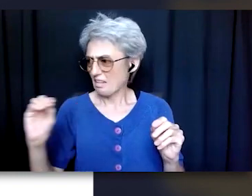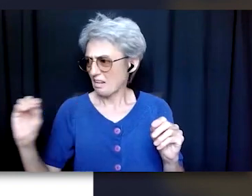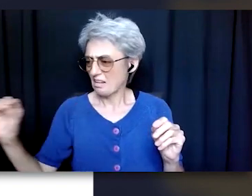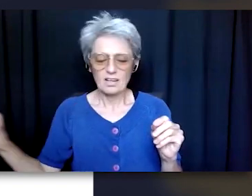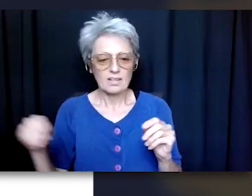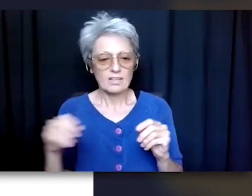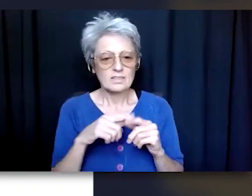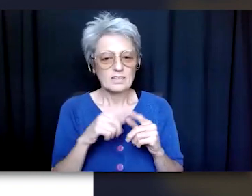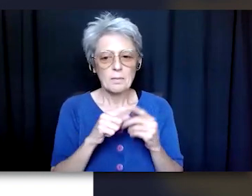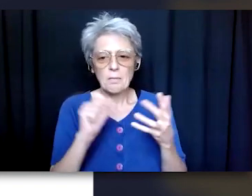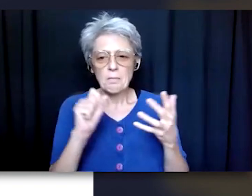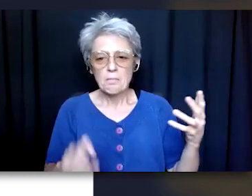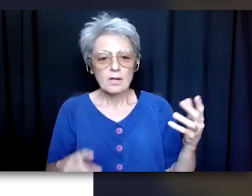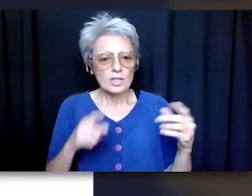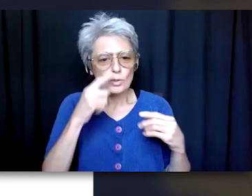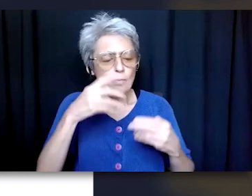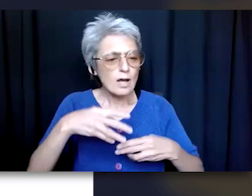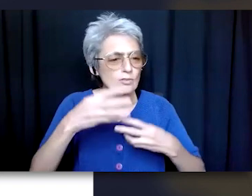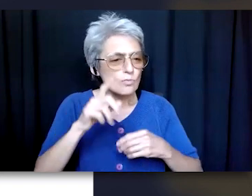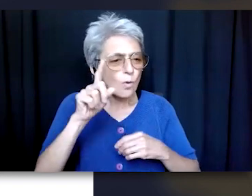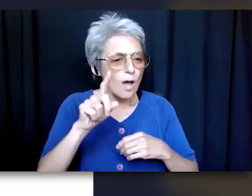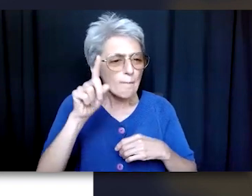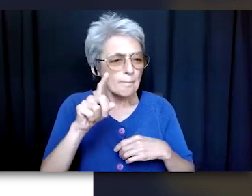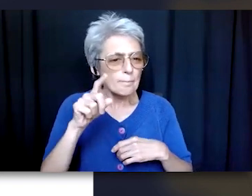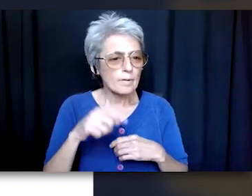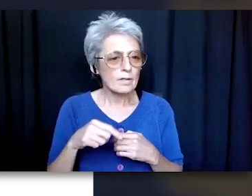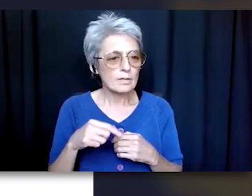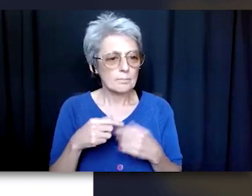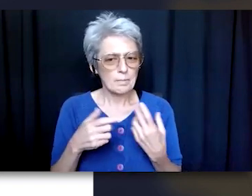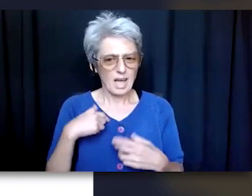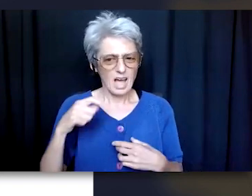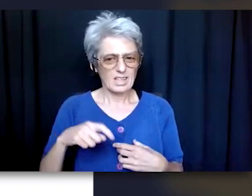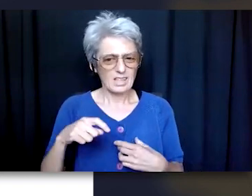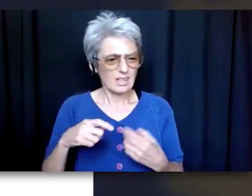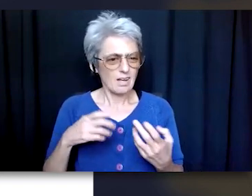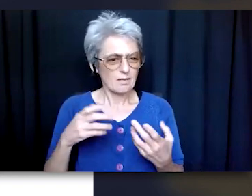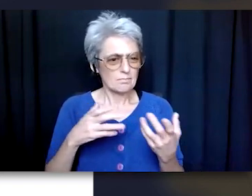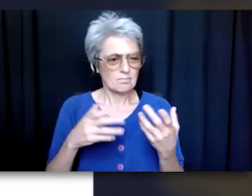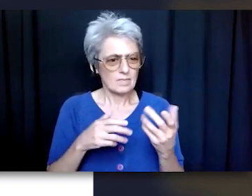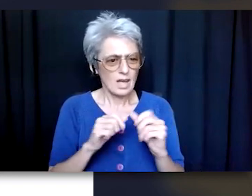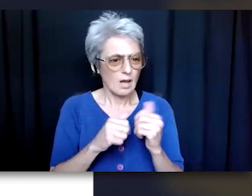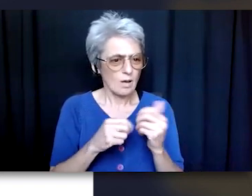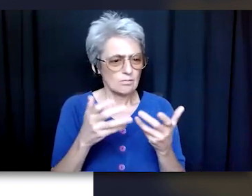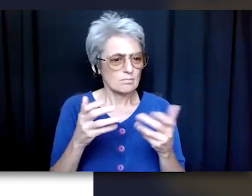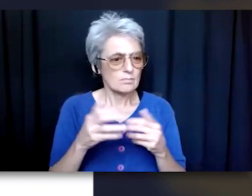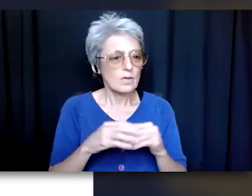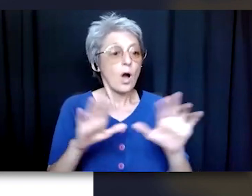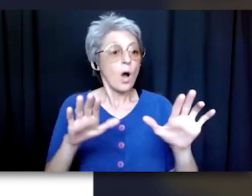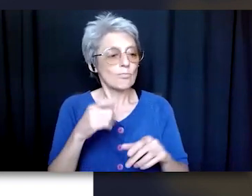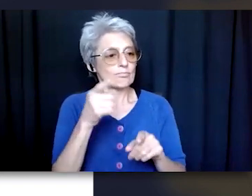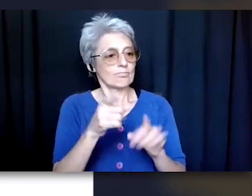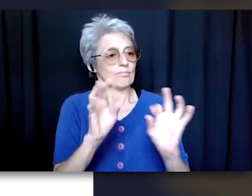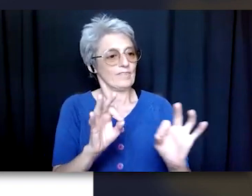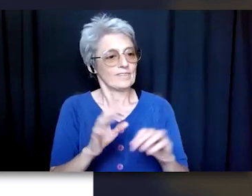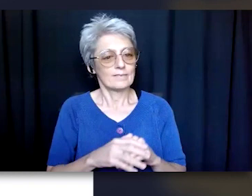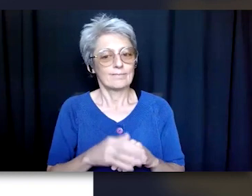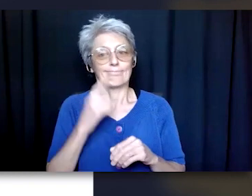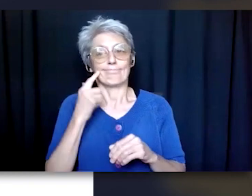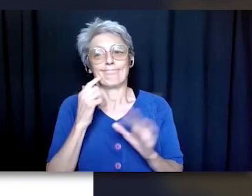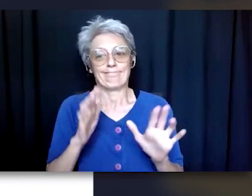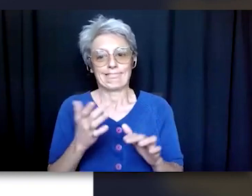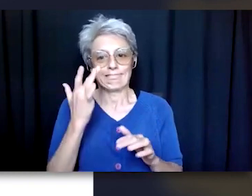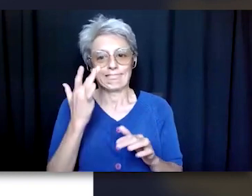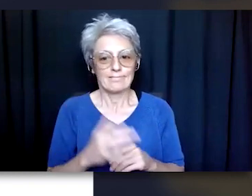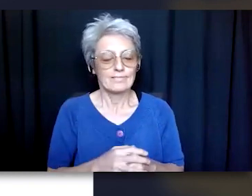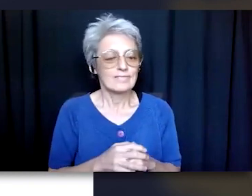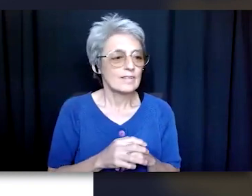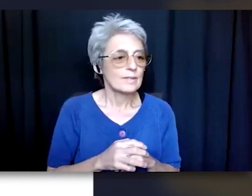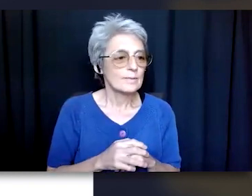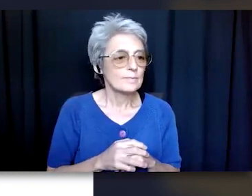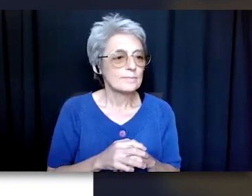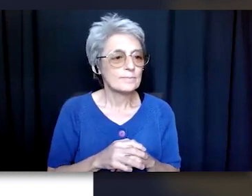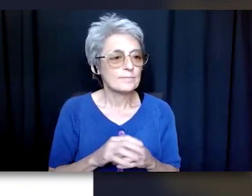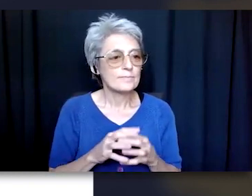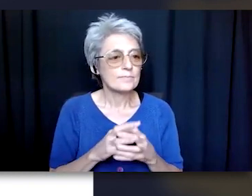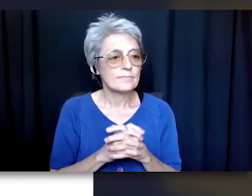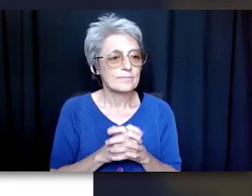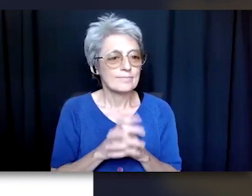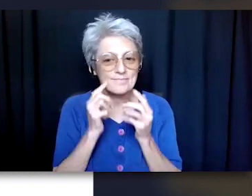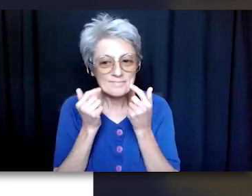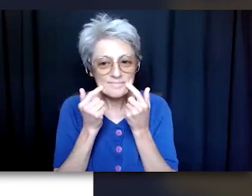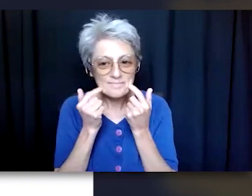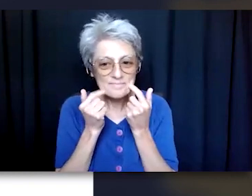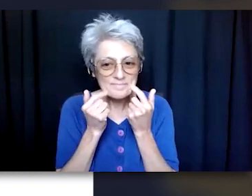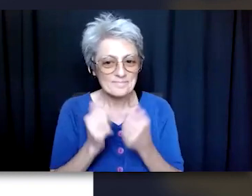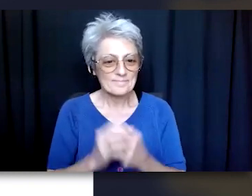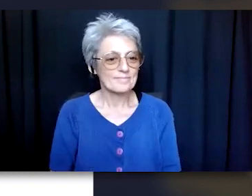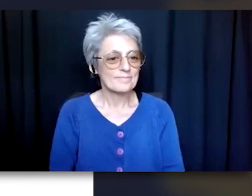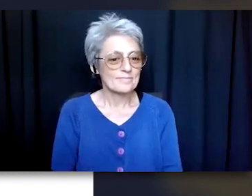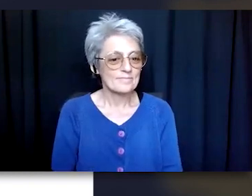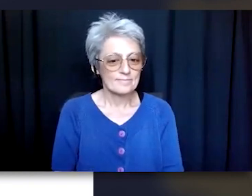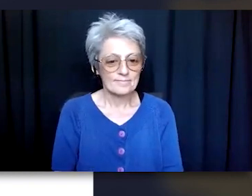scroll up so that is visible? Maybe I need to do that. Oh, thank you. Automated the boring